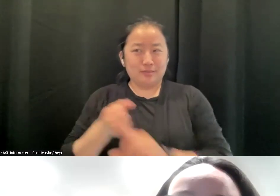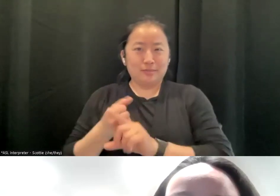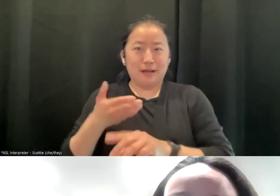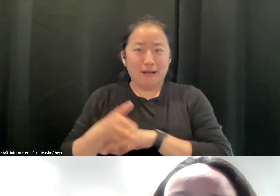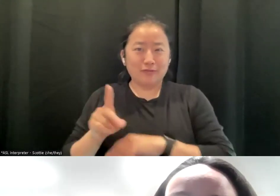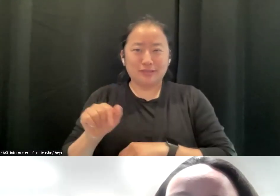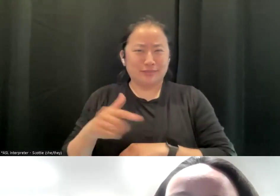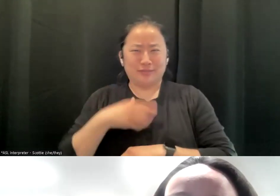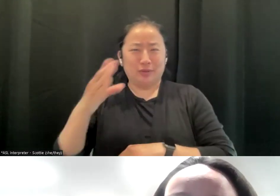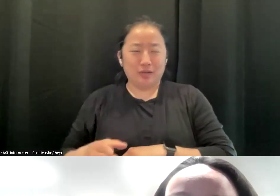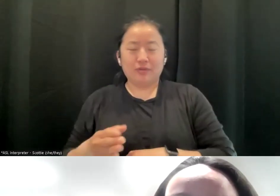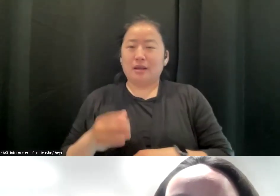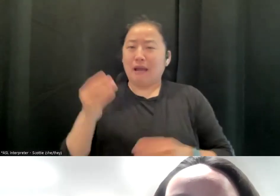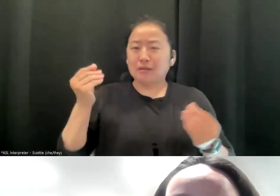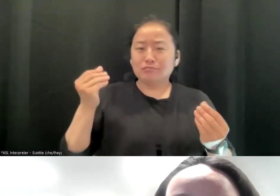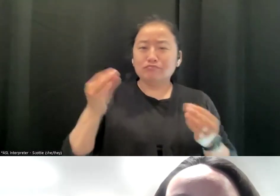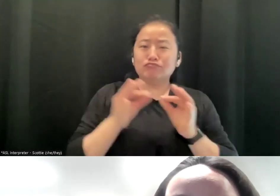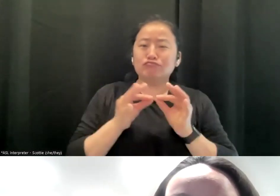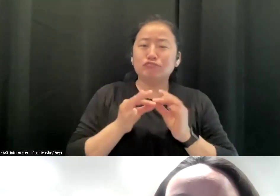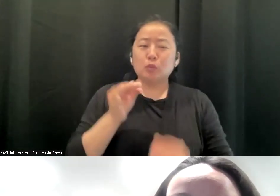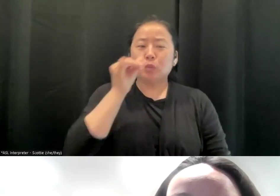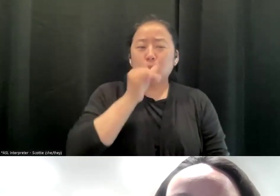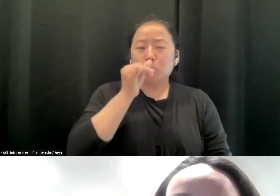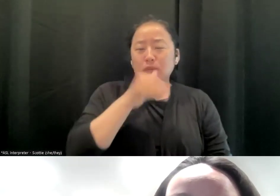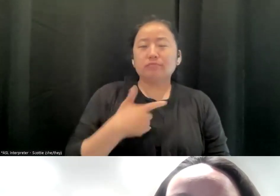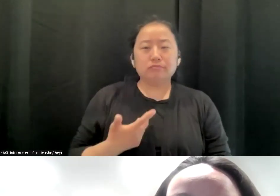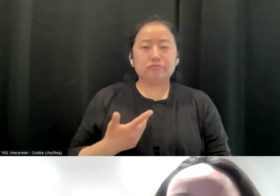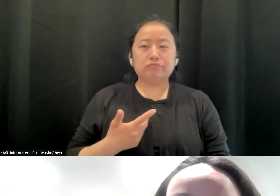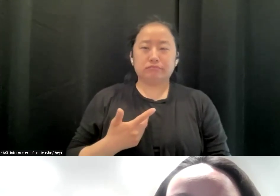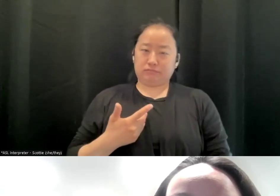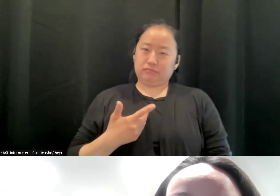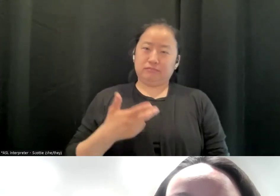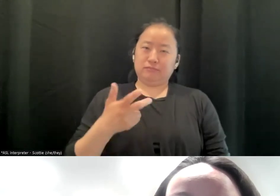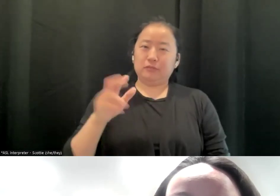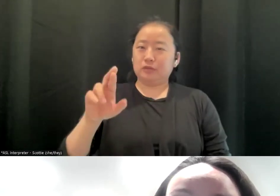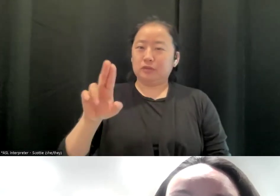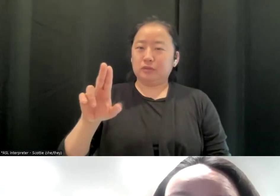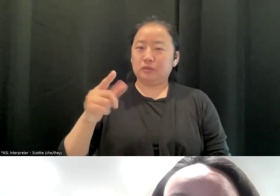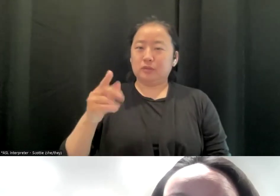and with the pricing, and one of you noted that these -- like the rugby chairs, it's expensive.